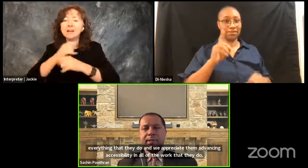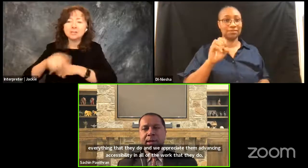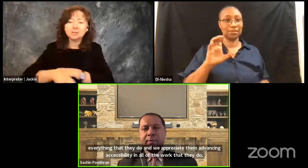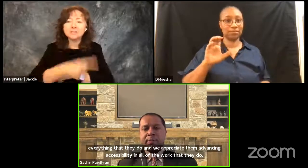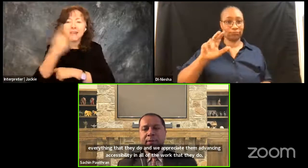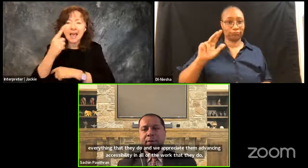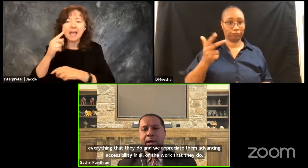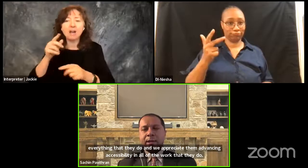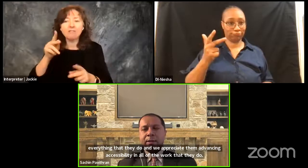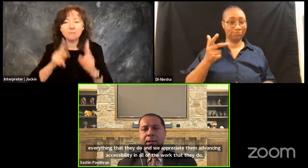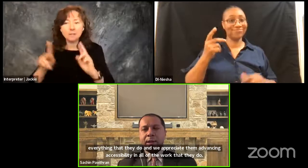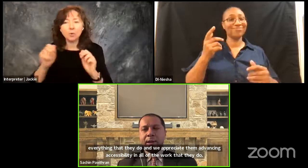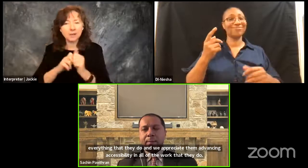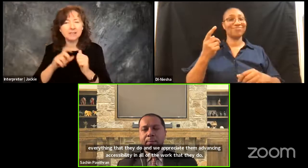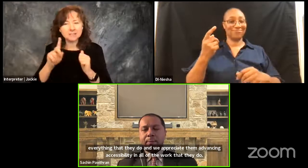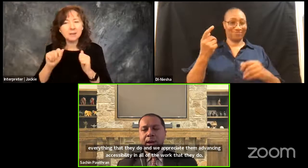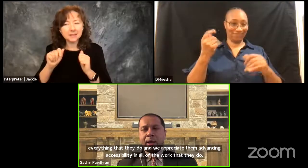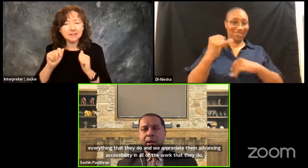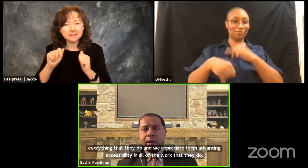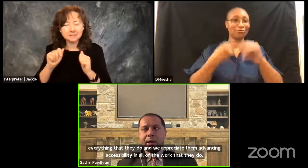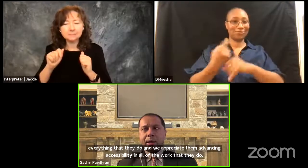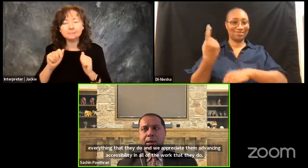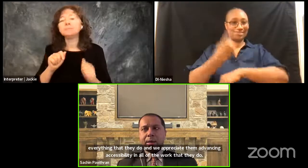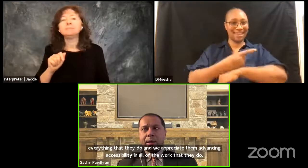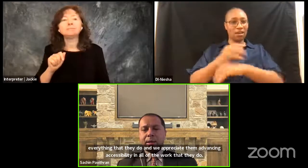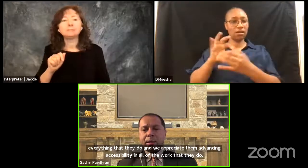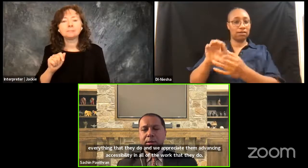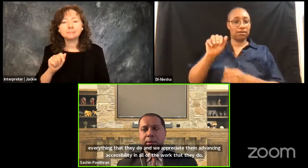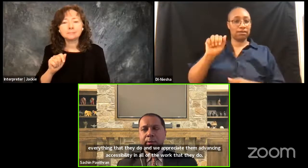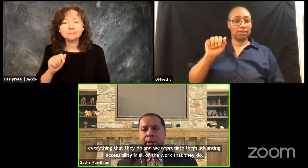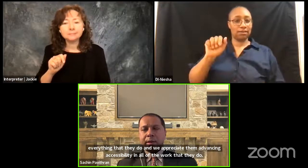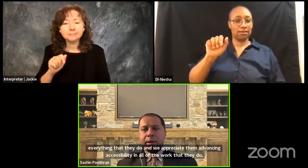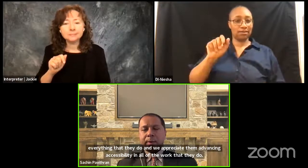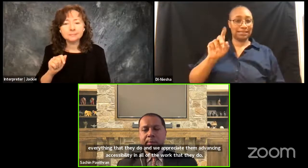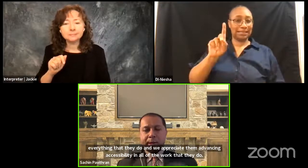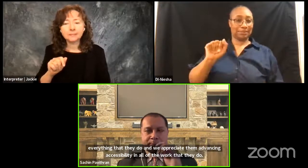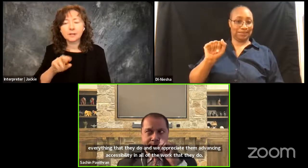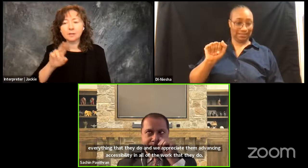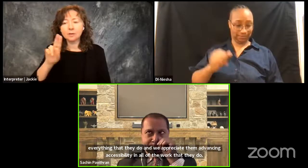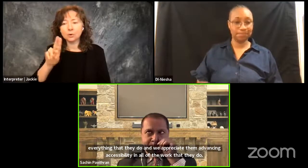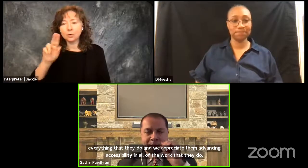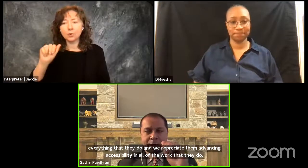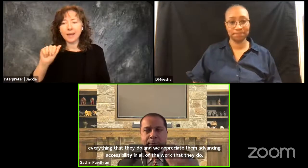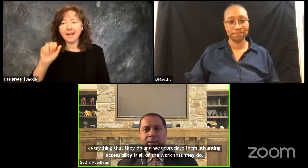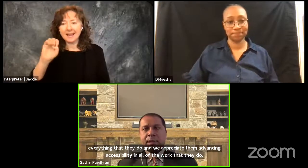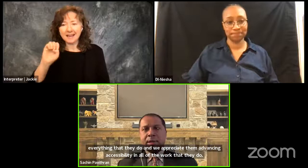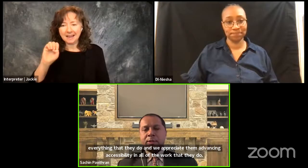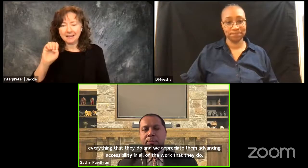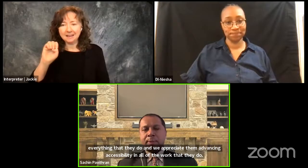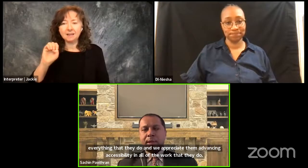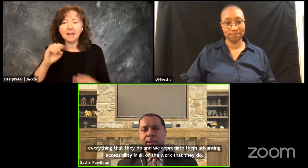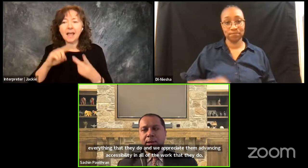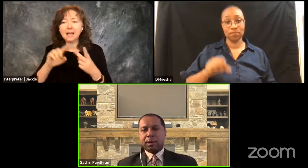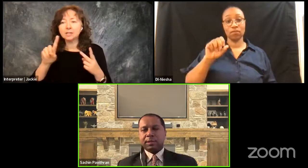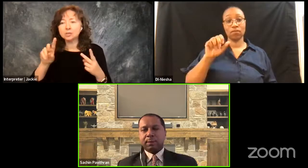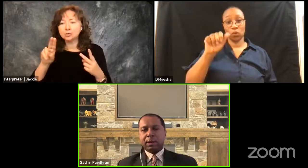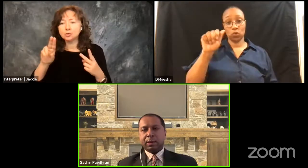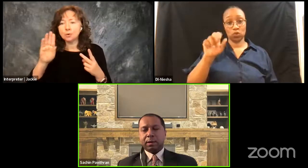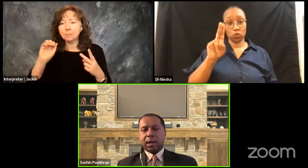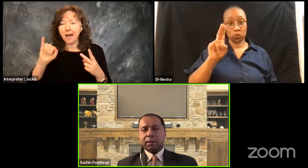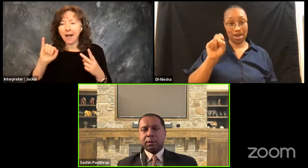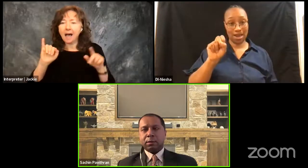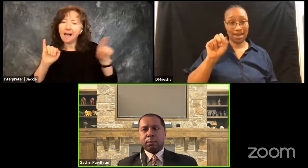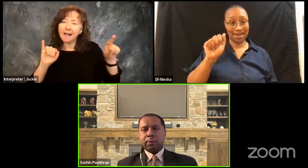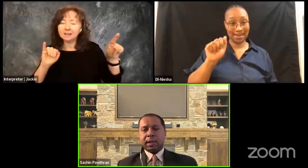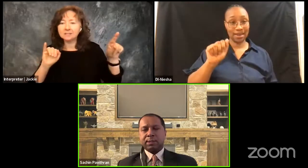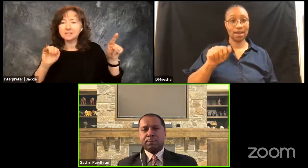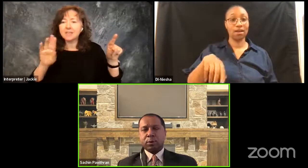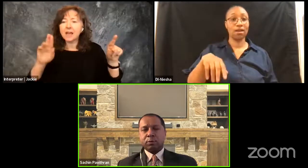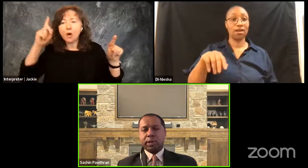I was invited by the UA Government, the Dubai Government to be a speaker at the Global Expo